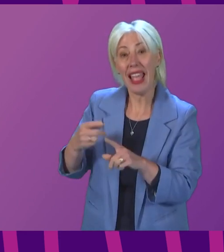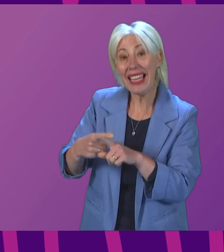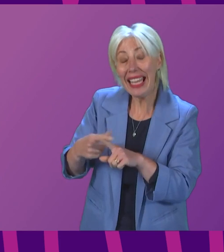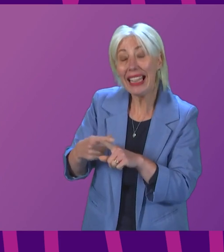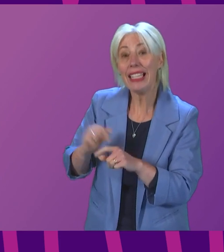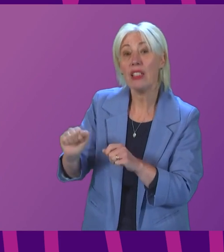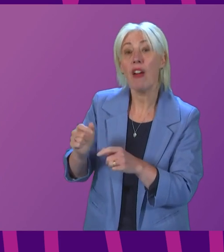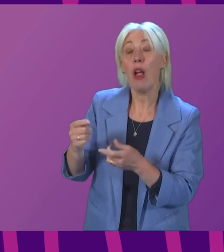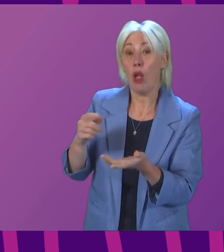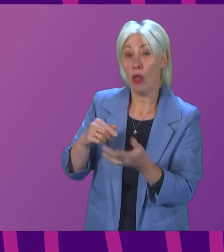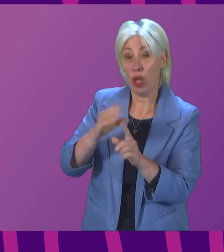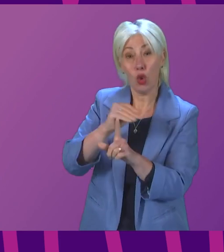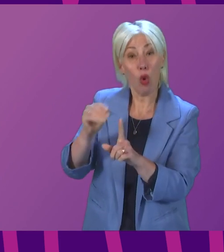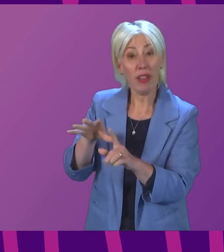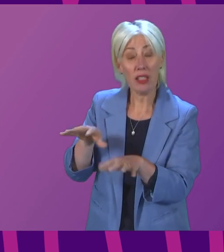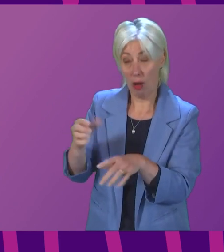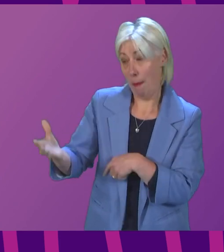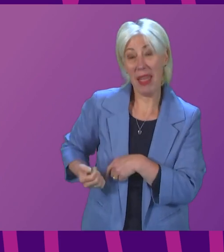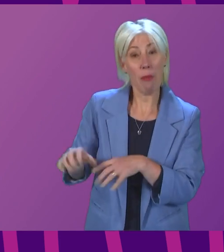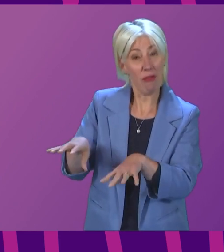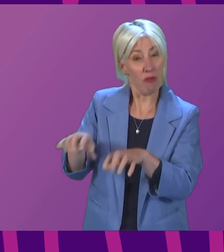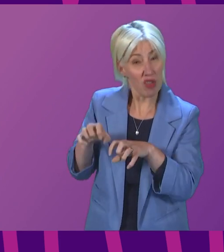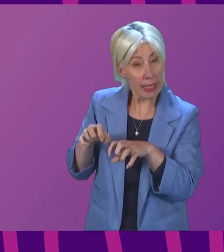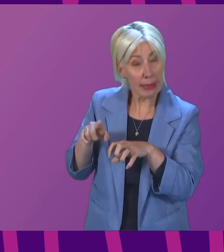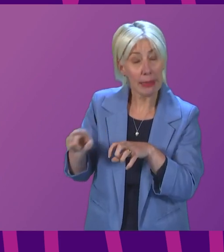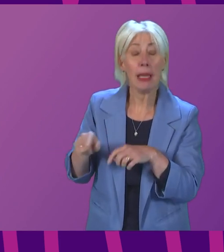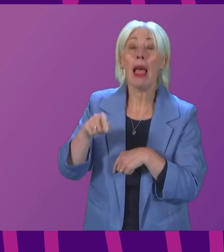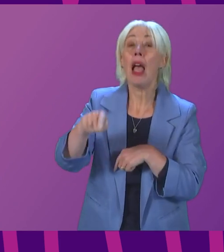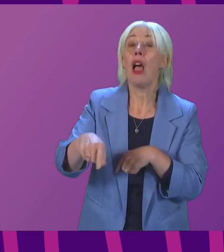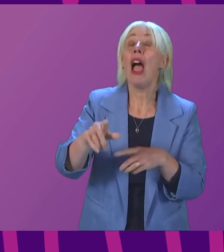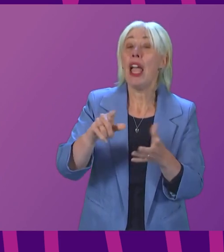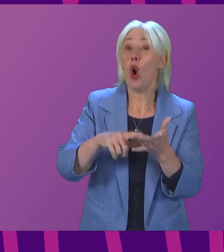A fair pay deal was delivered in October last year for ScotRail staff.